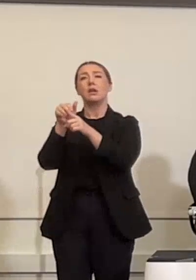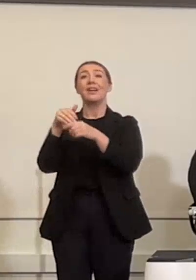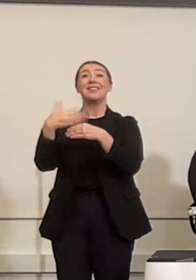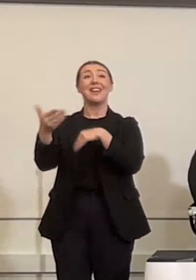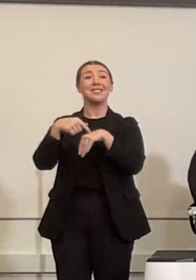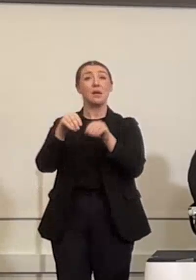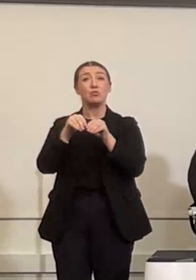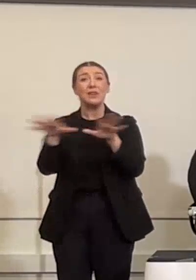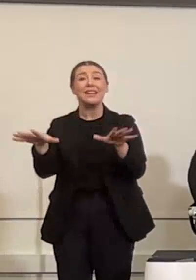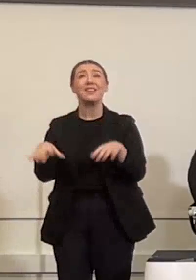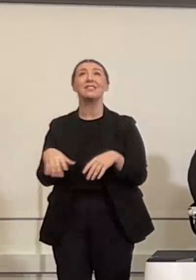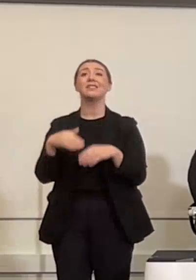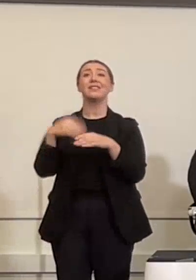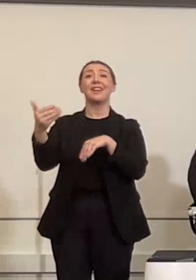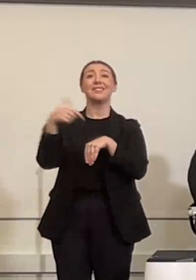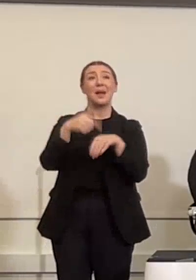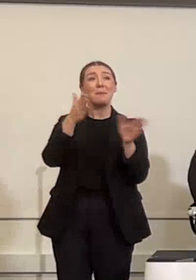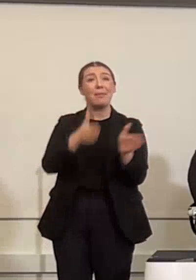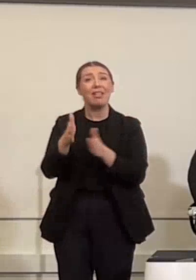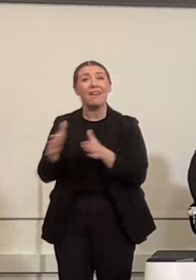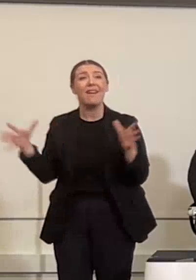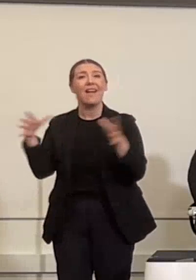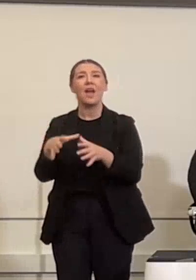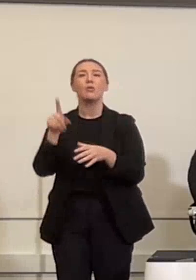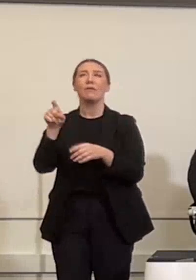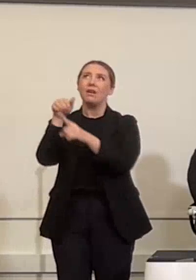the next is kind of like Groundhog Day and it gets